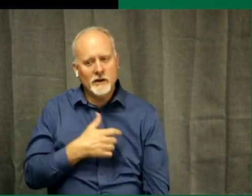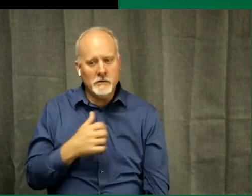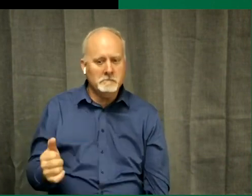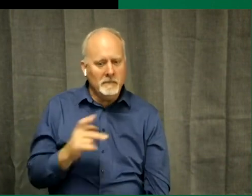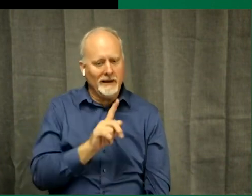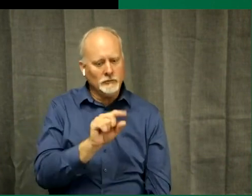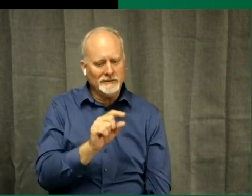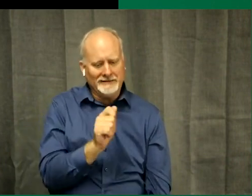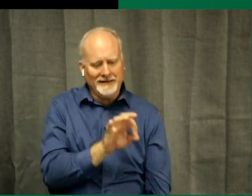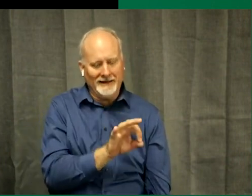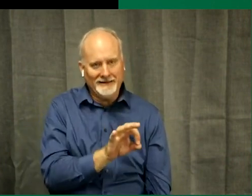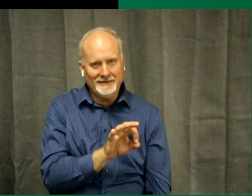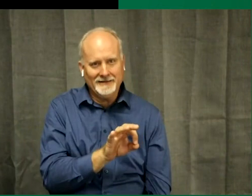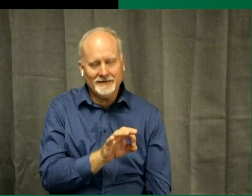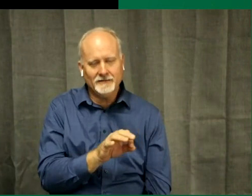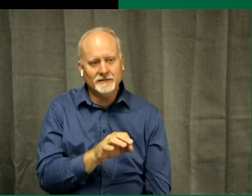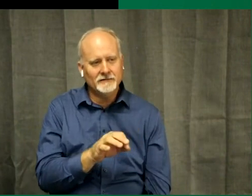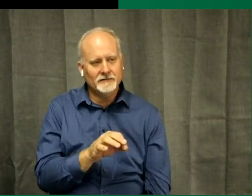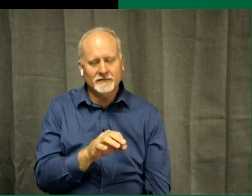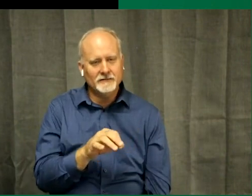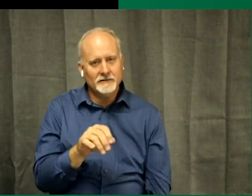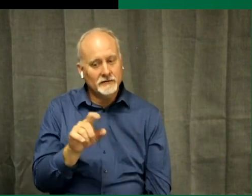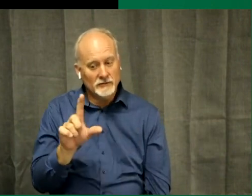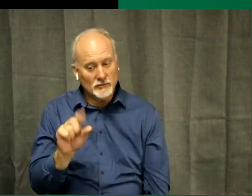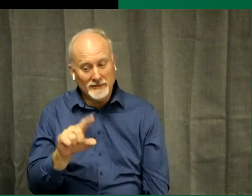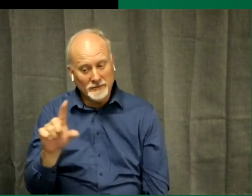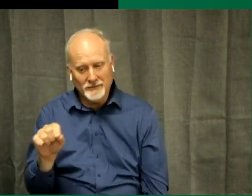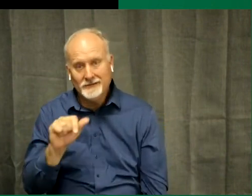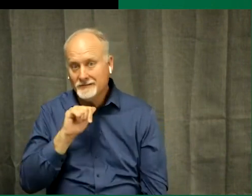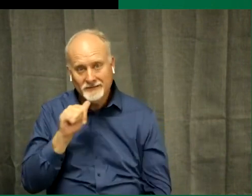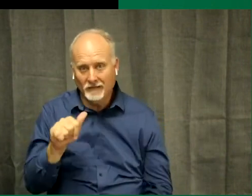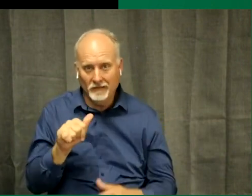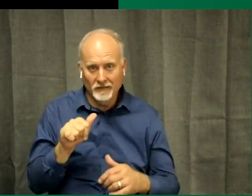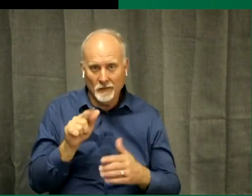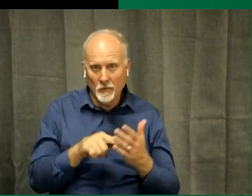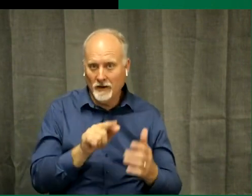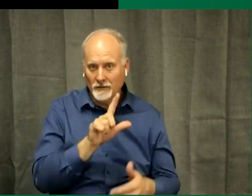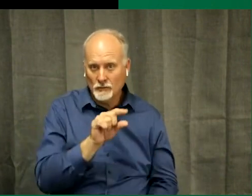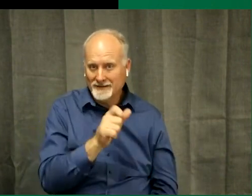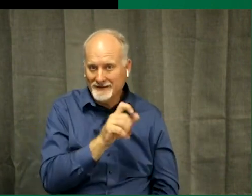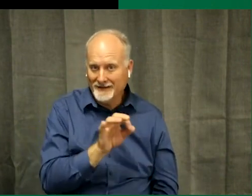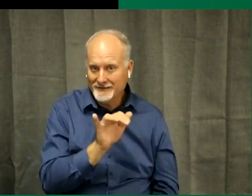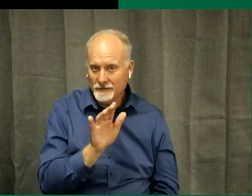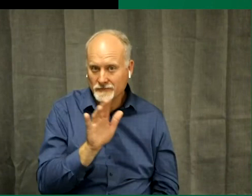uh and 2020 ain't what 2019 used to be so what can we do and how can we look at this next slide